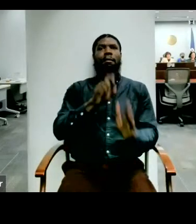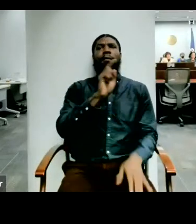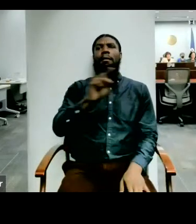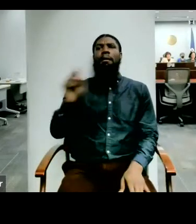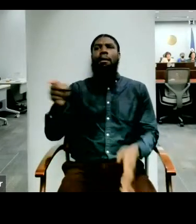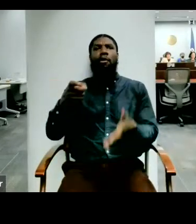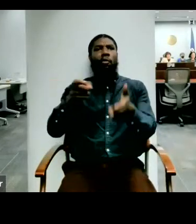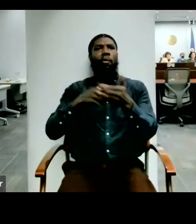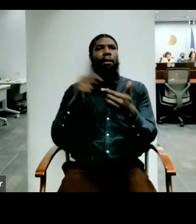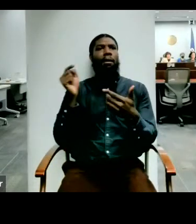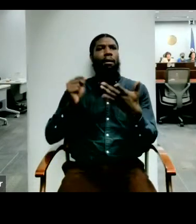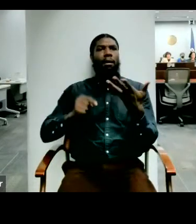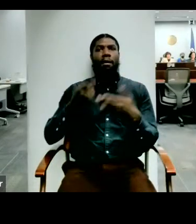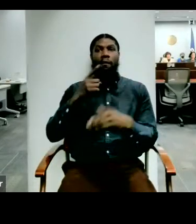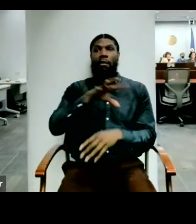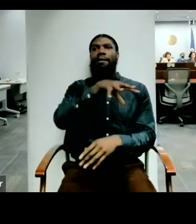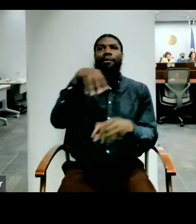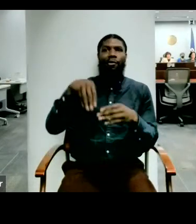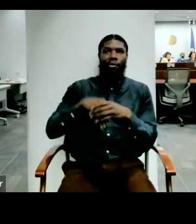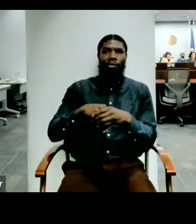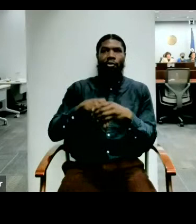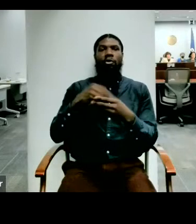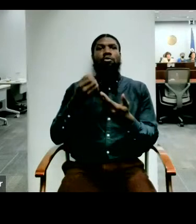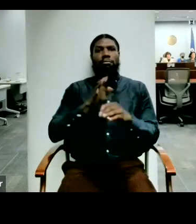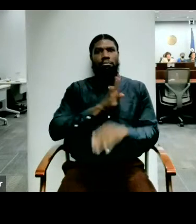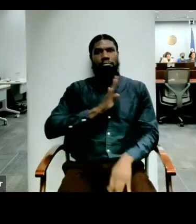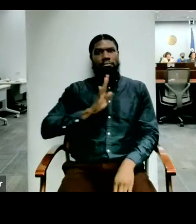that include people of color and women in those Boards, those are important things.